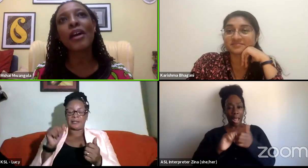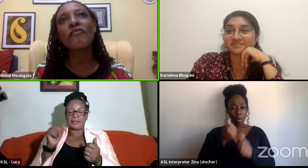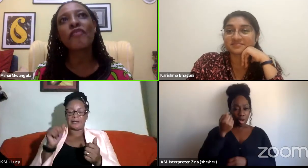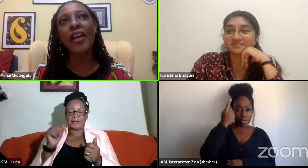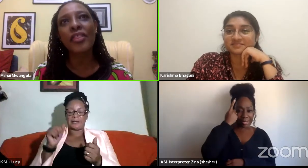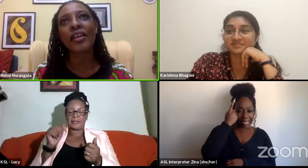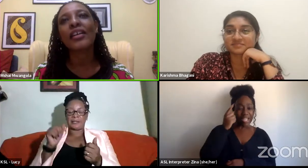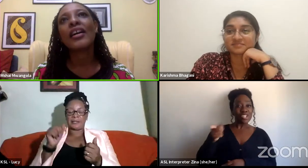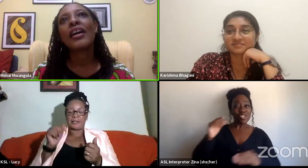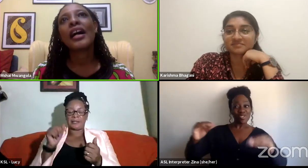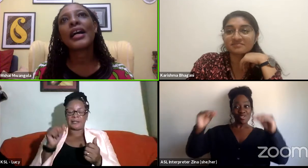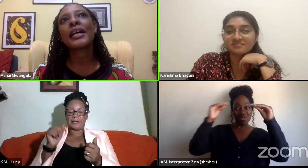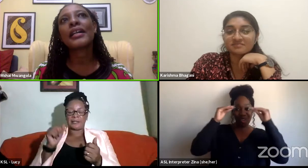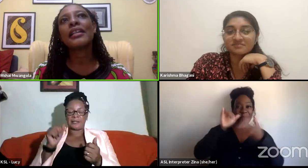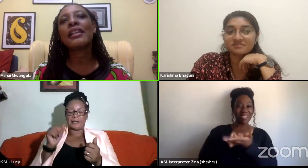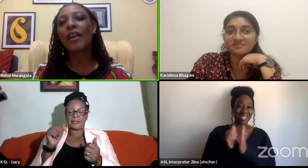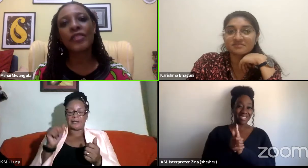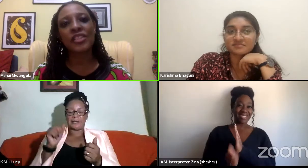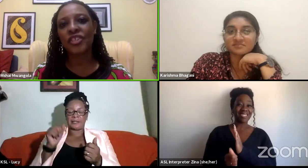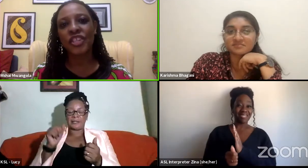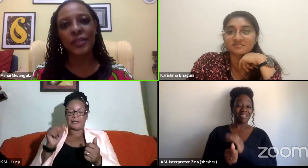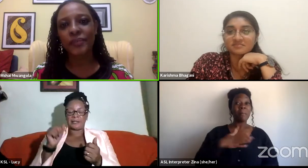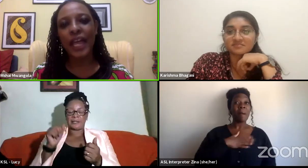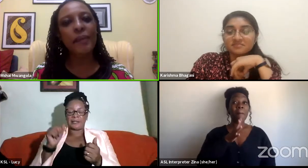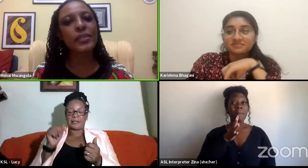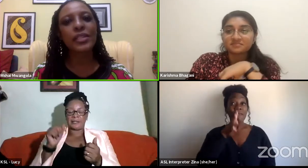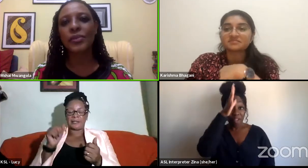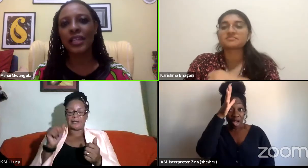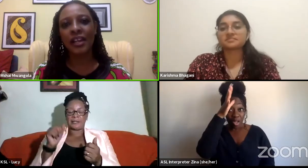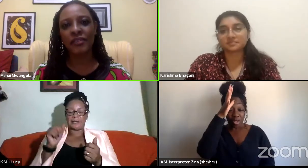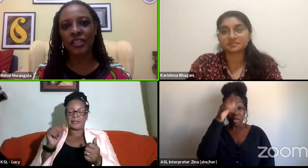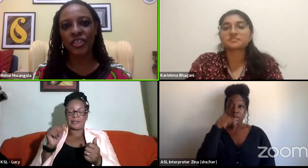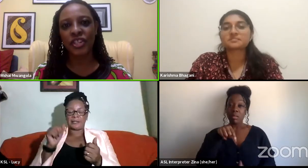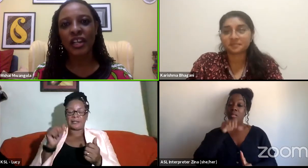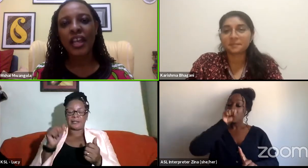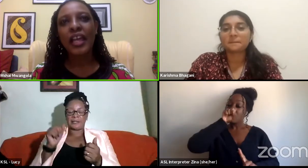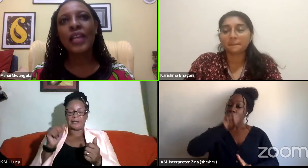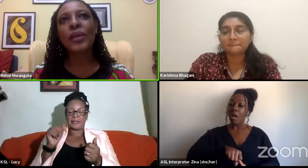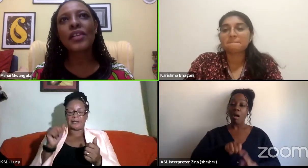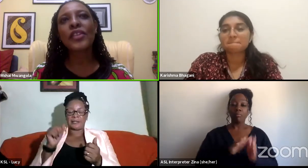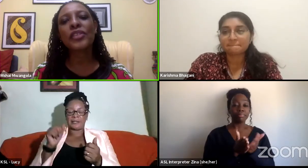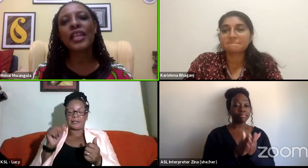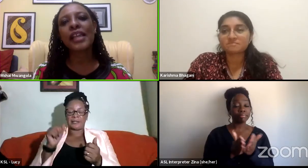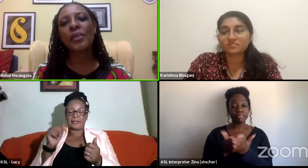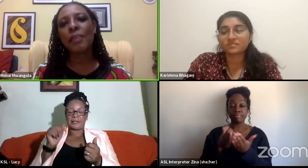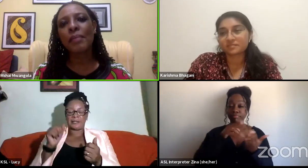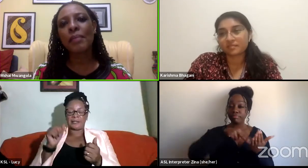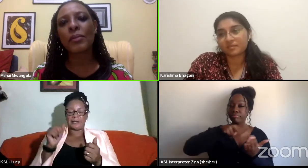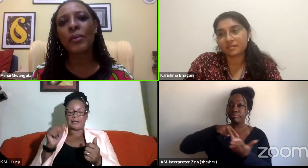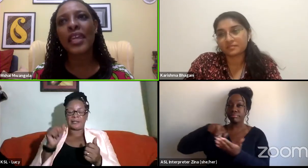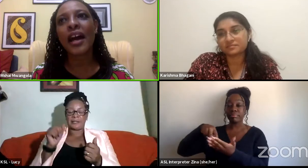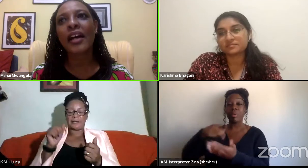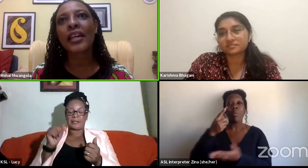My father loved literature, absolutely loved literature. And one of the things I remember, when we were young,